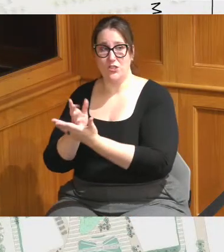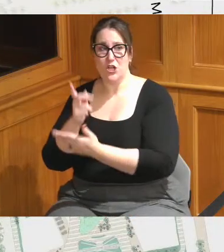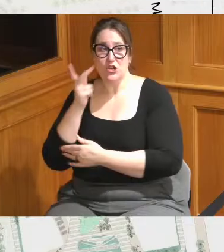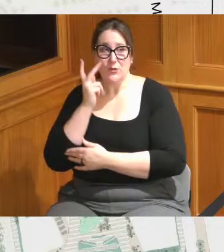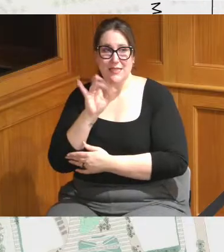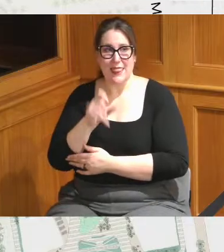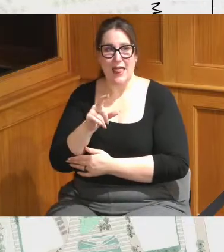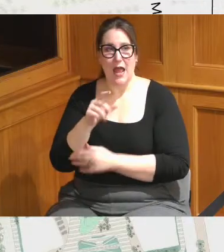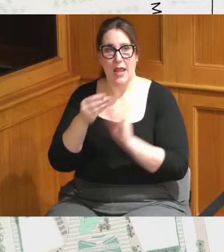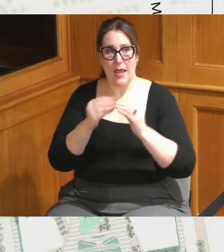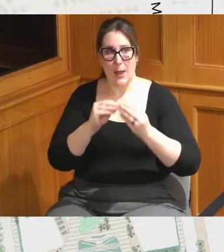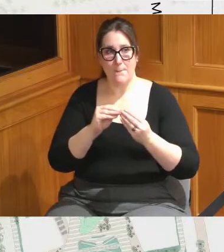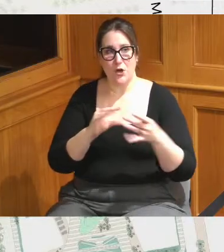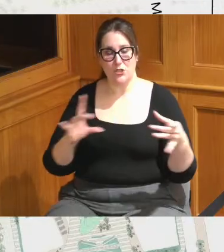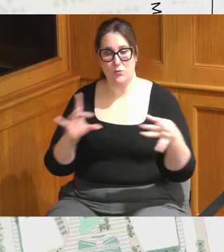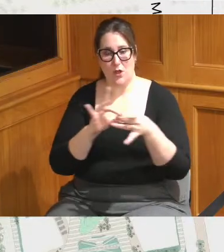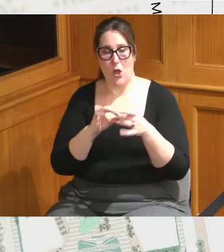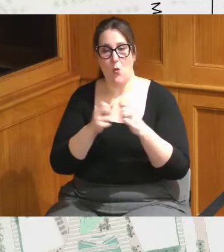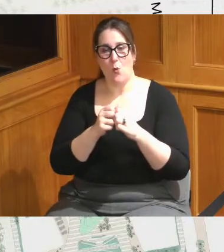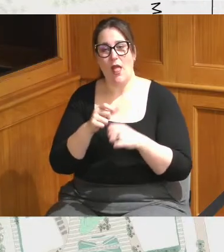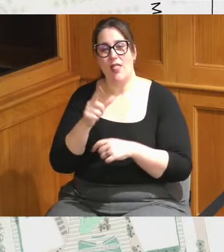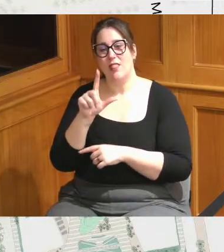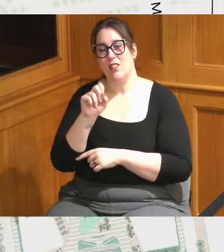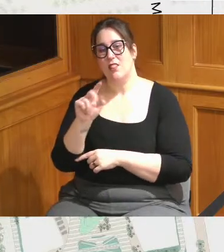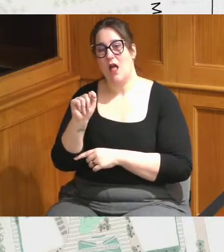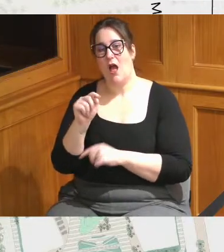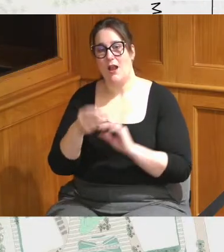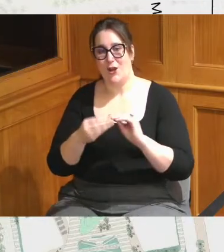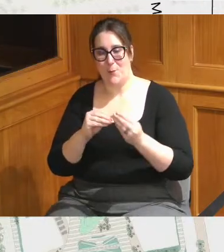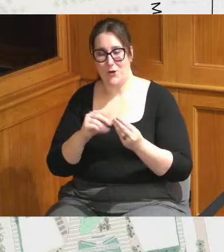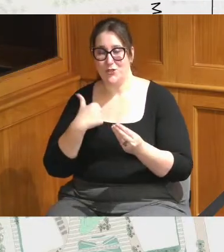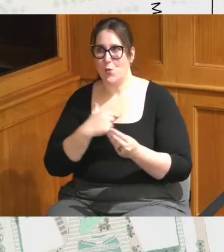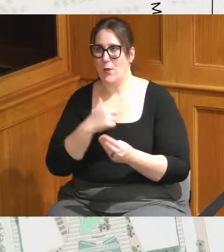numbers. these are lots numbers that we've memorized by heart now. But but for all of